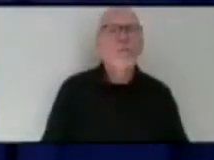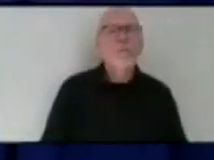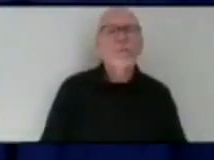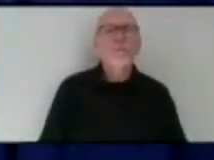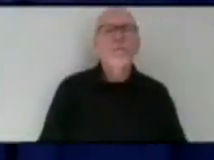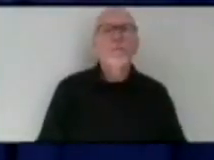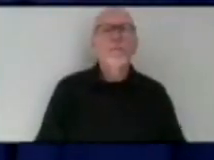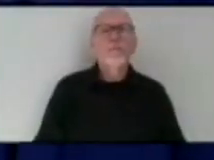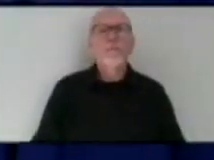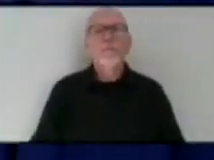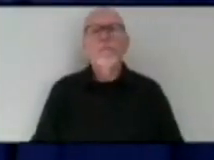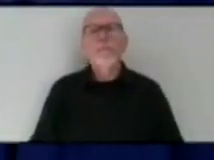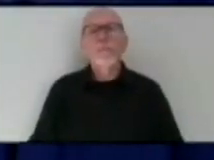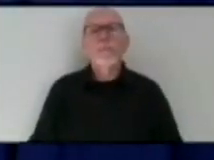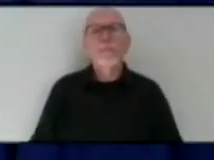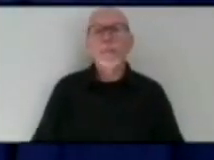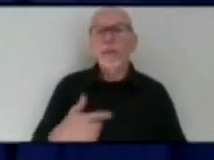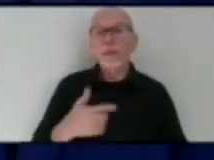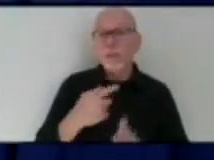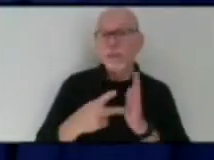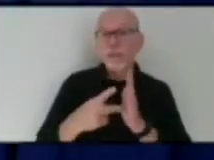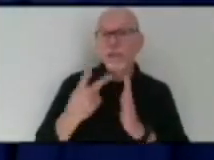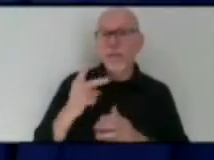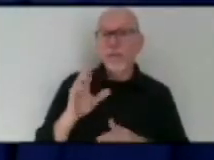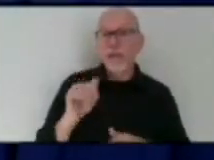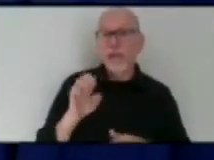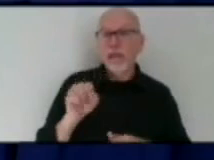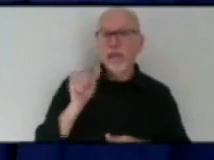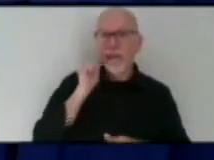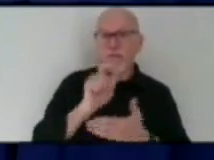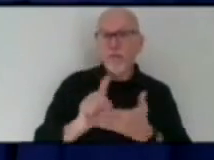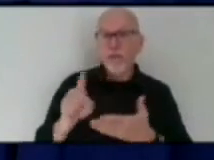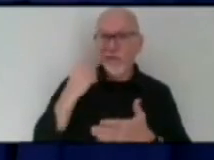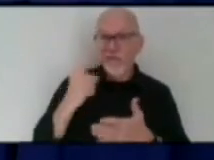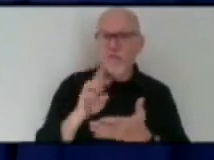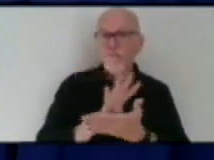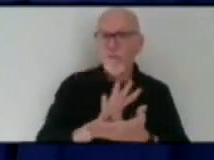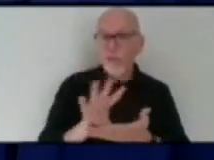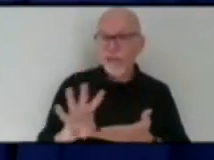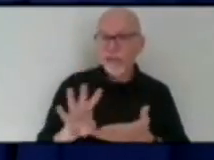we have doubled our cases every week for four weeks. now, and we know that a